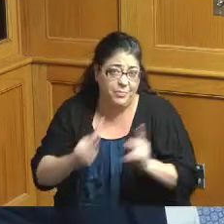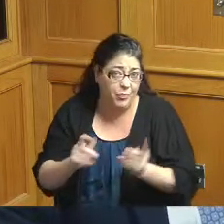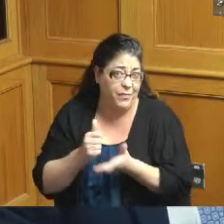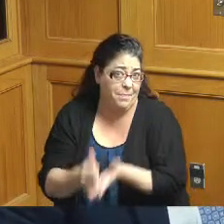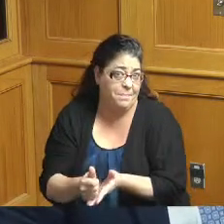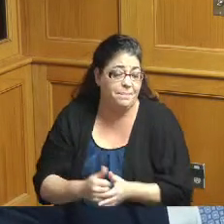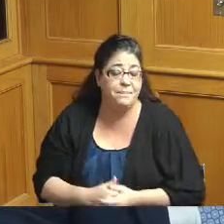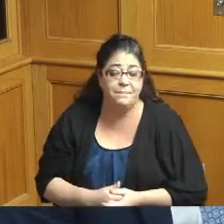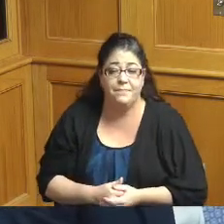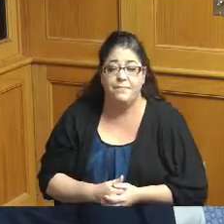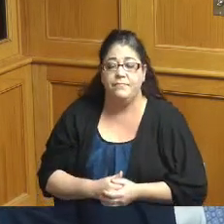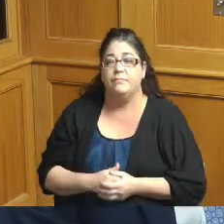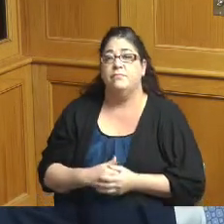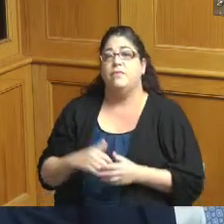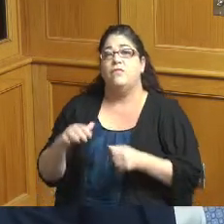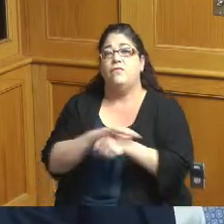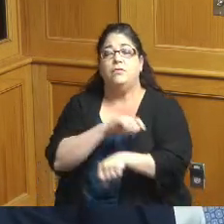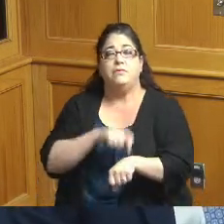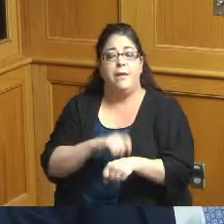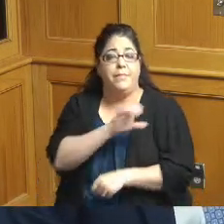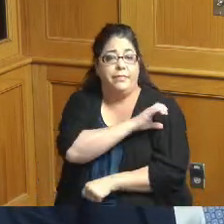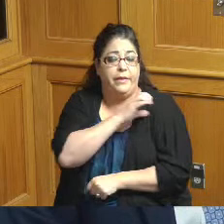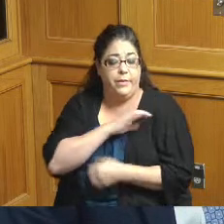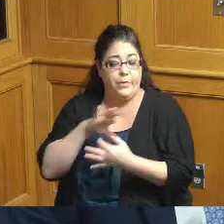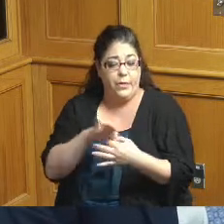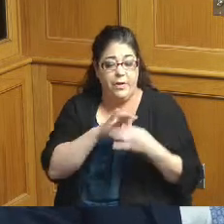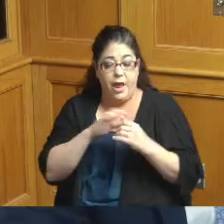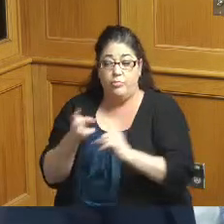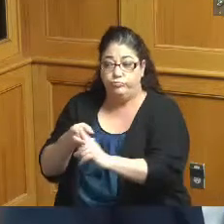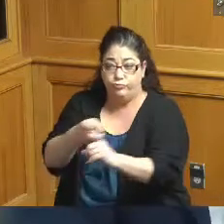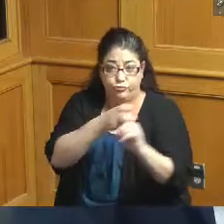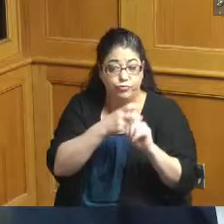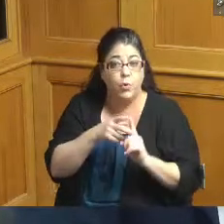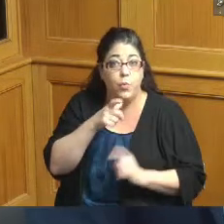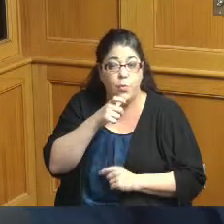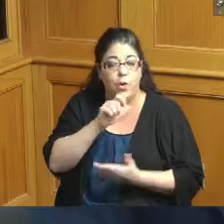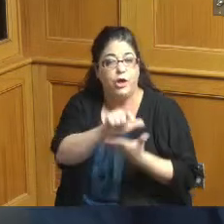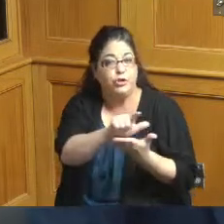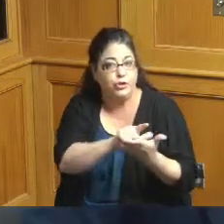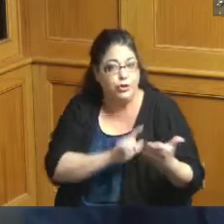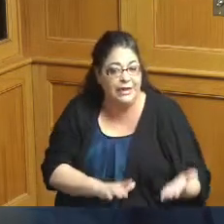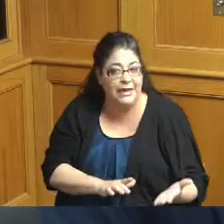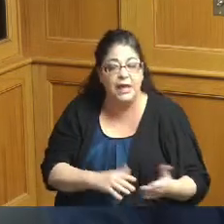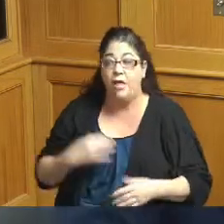our full-time Clinic coordinator recruits attorney volunteers and law student interns while ensuring